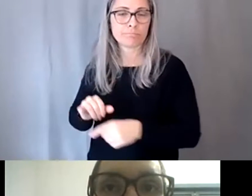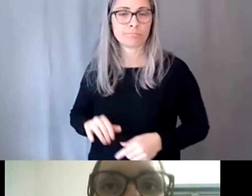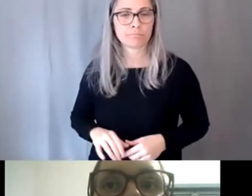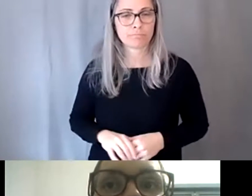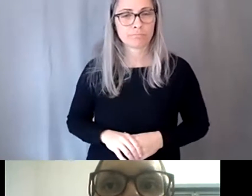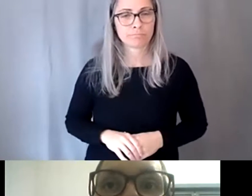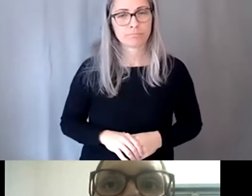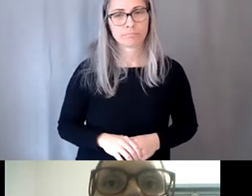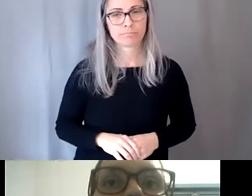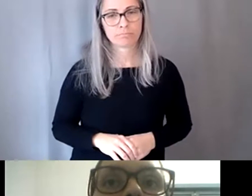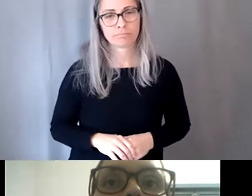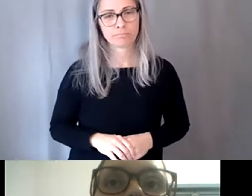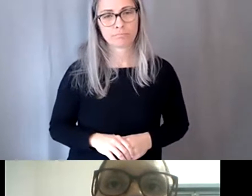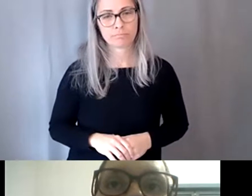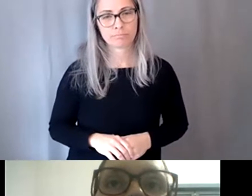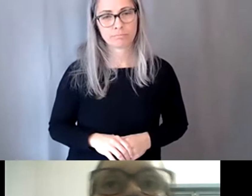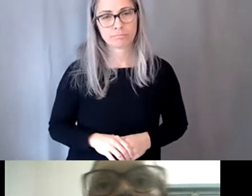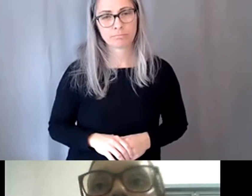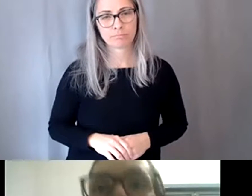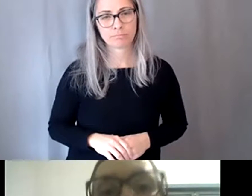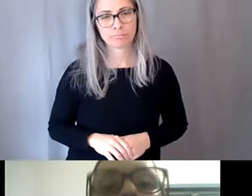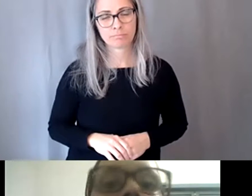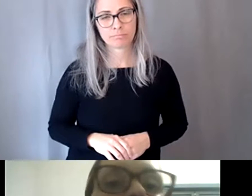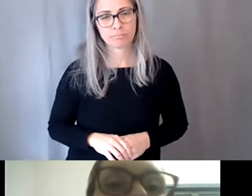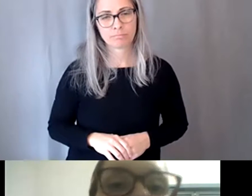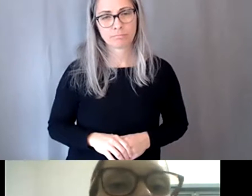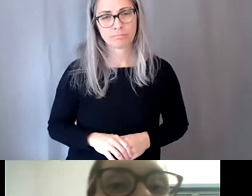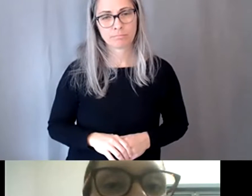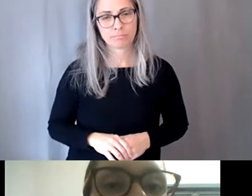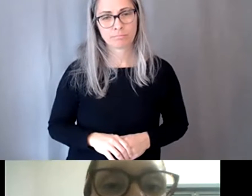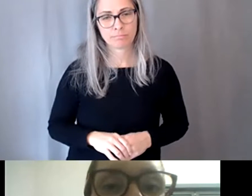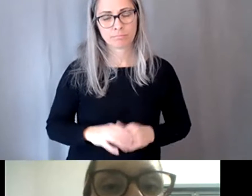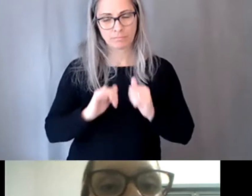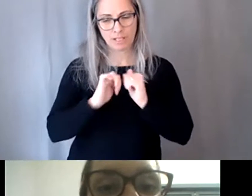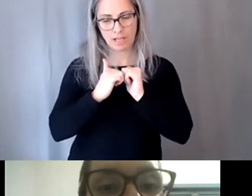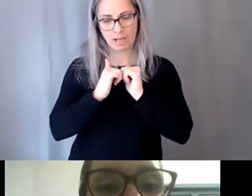the goal that is the unification of language unification of grammar